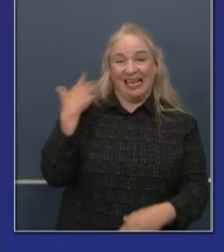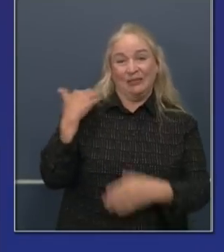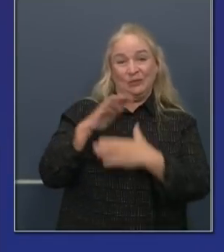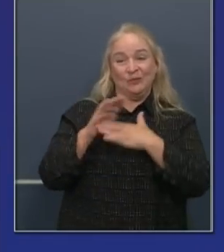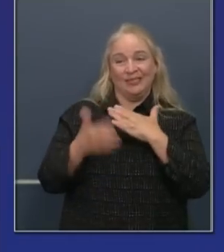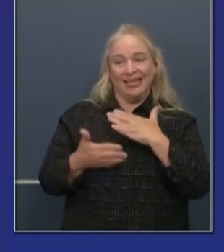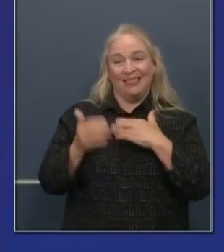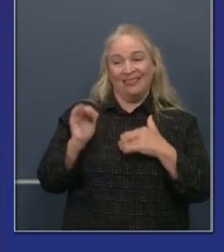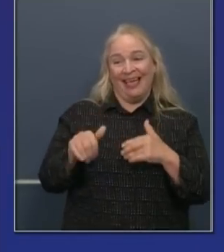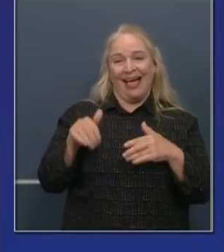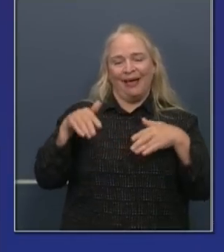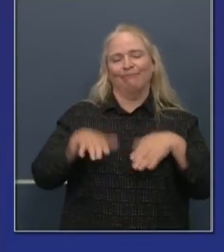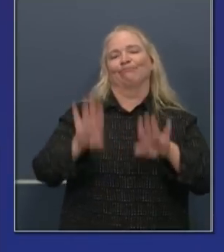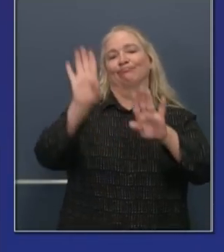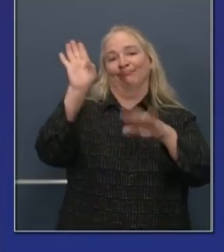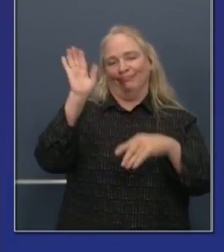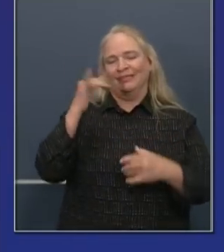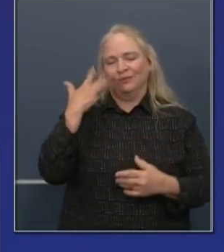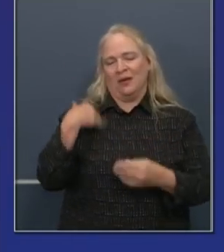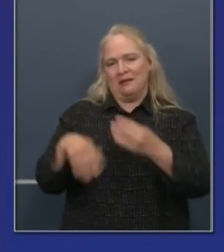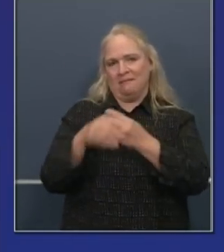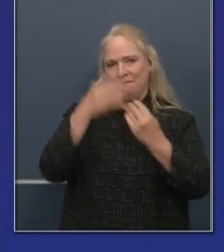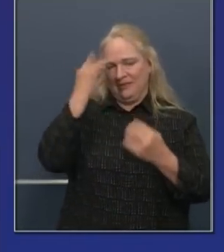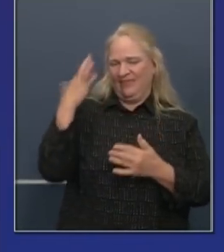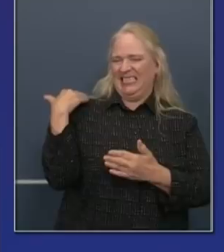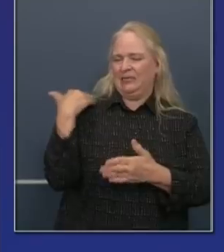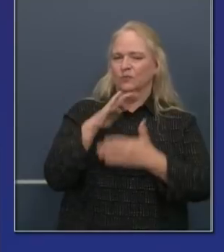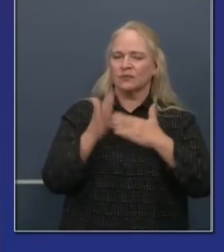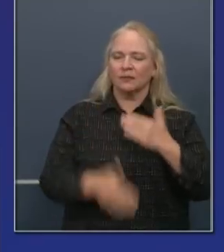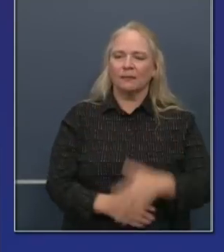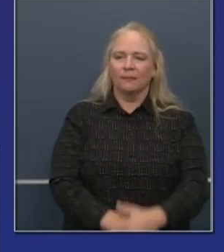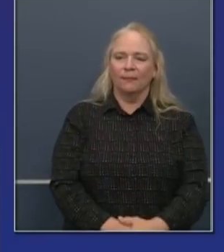TODAY, 30 COUNTIES ON THIS LIST, FOUR ADDITIONAL COUNTIES